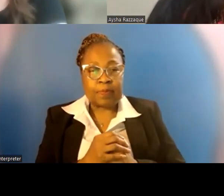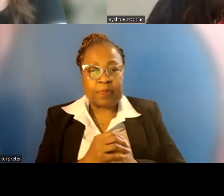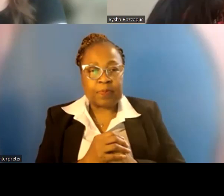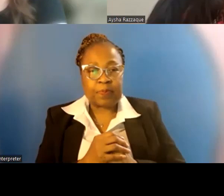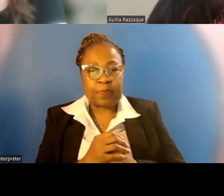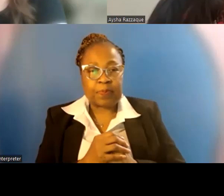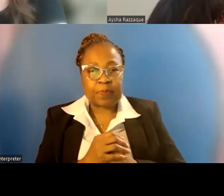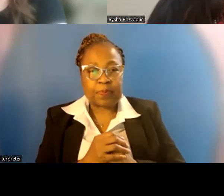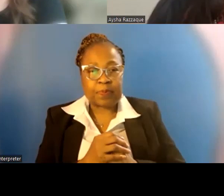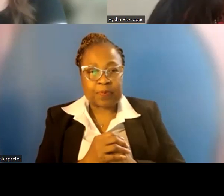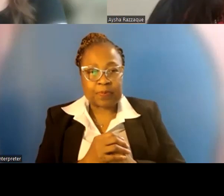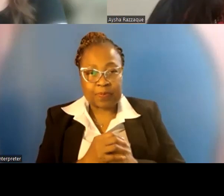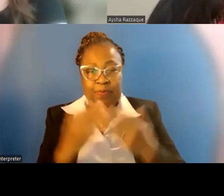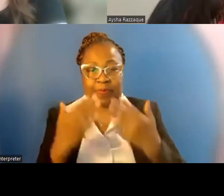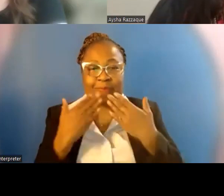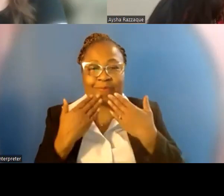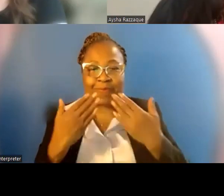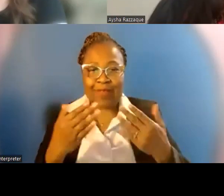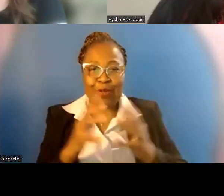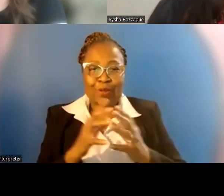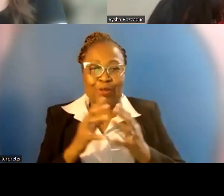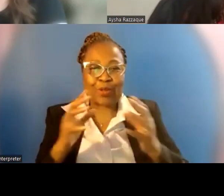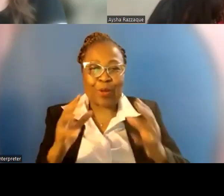Thank you so much Aysha. That was a great presentation.